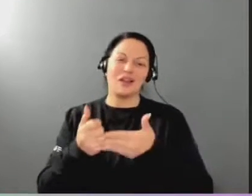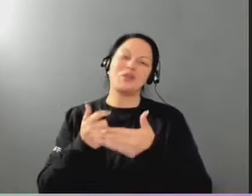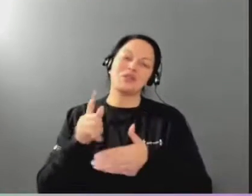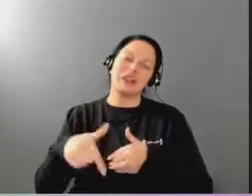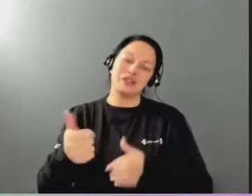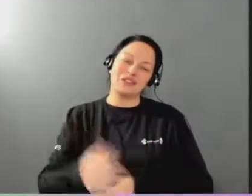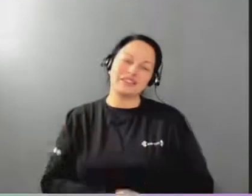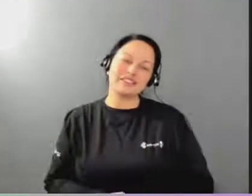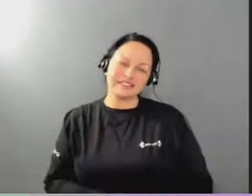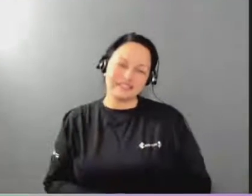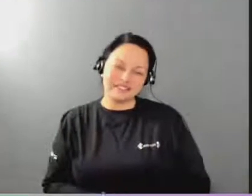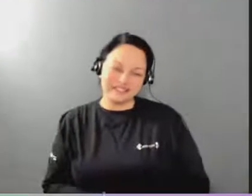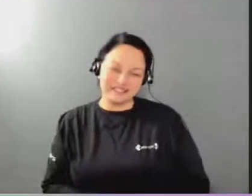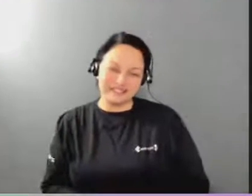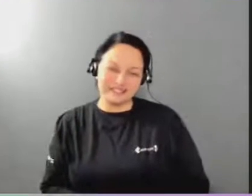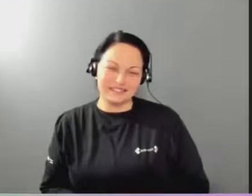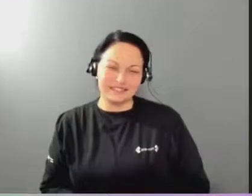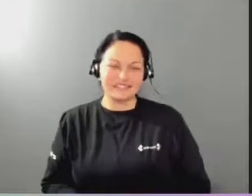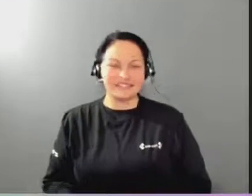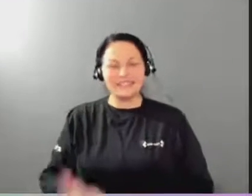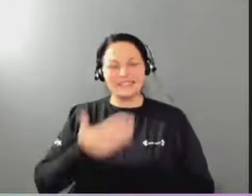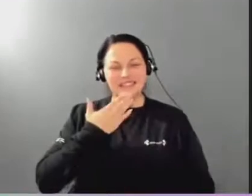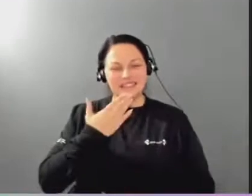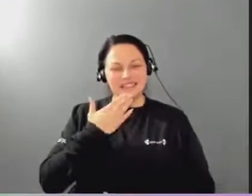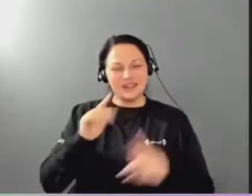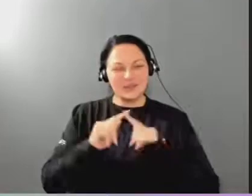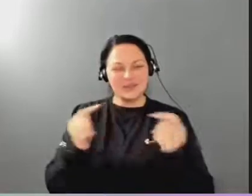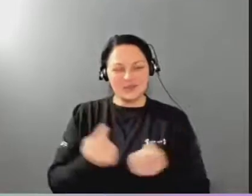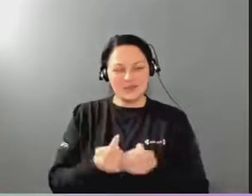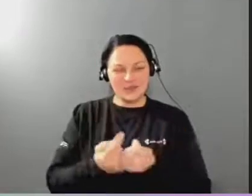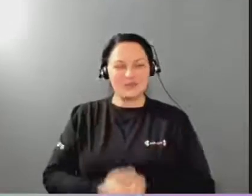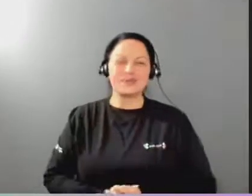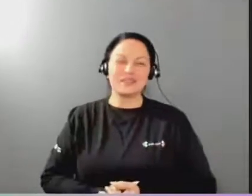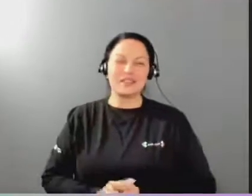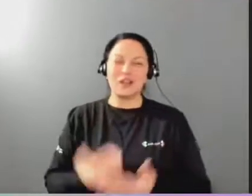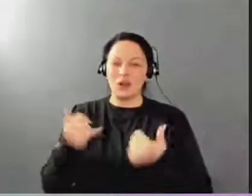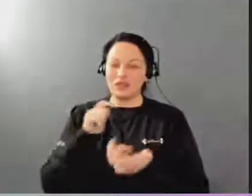everyone. Also, I appreciate you being here. Reach out if there's anything I can share with you to help you down that